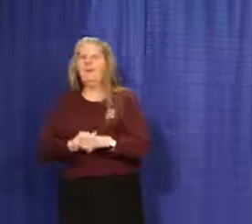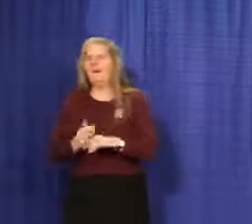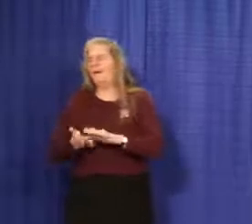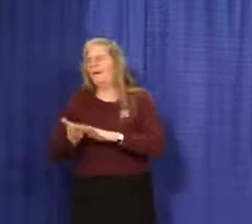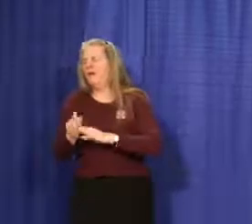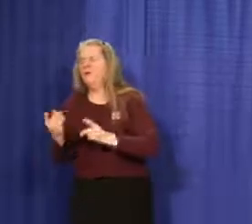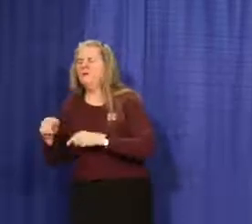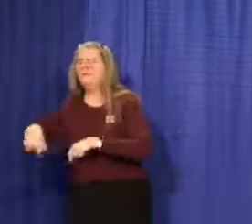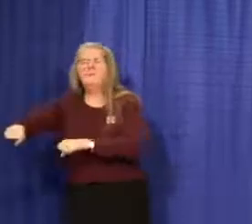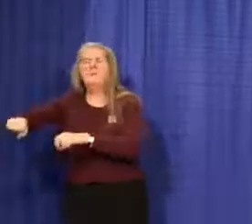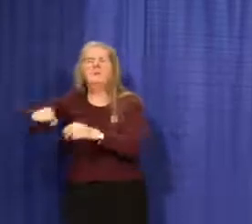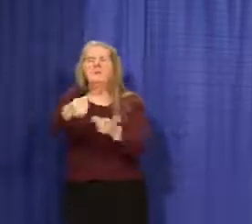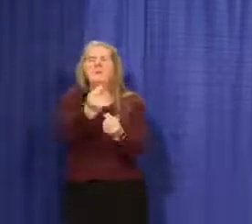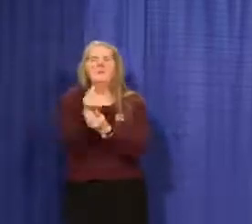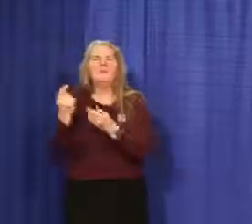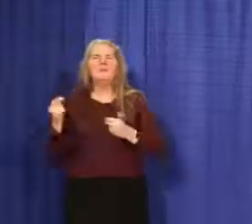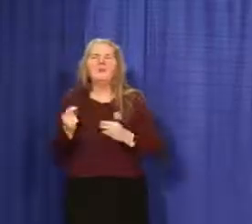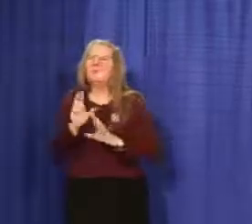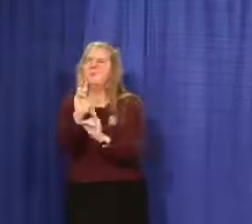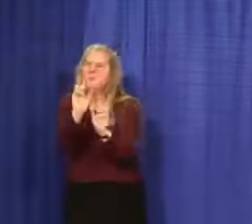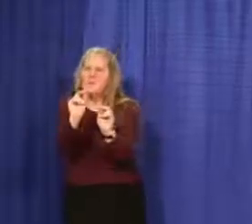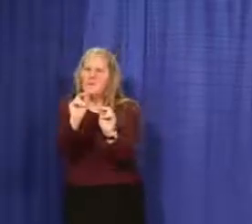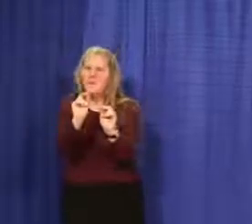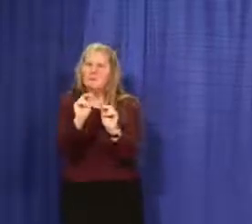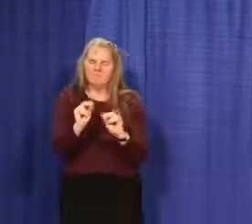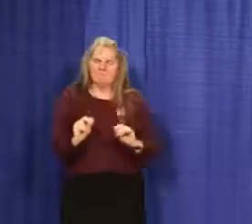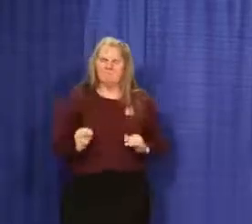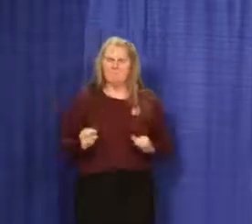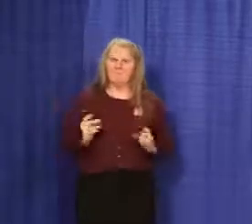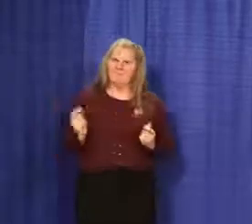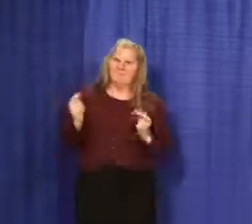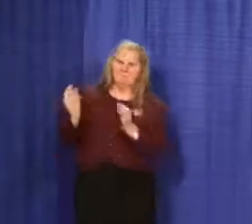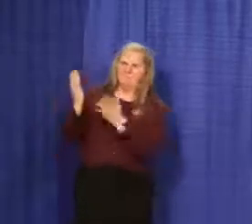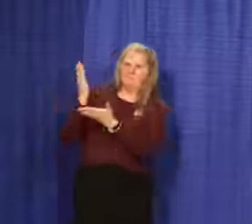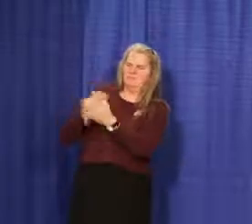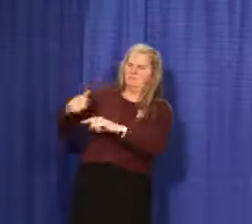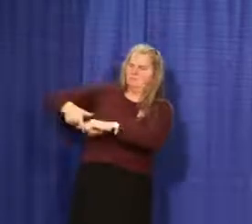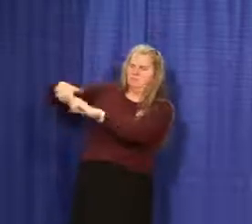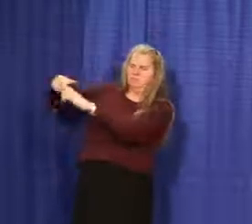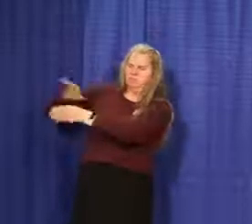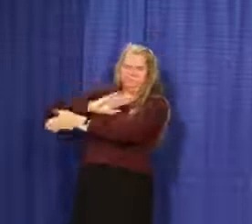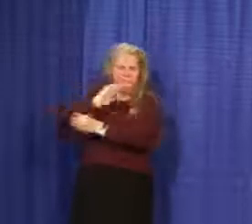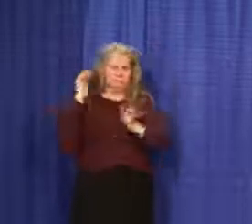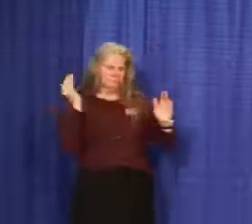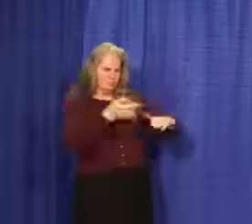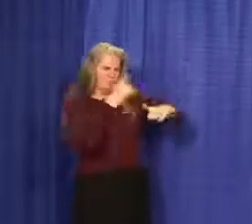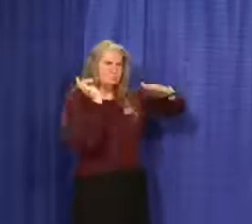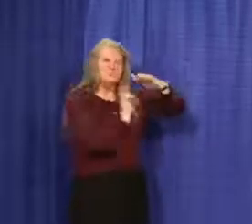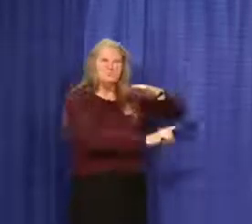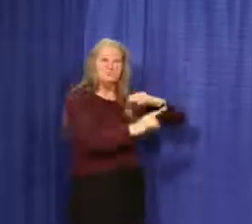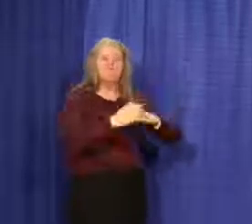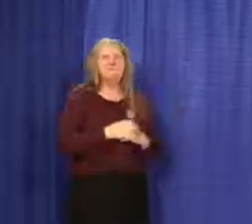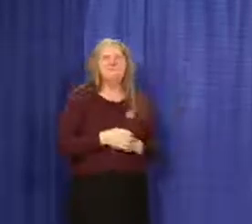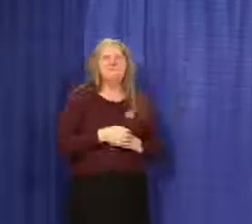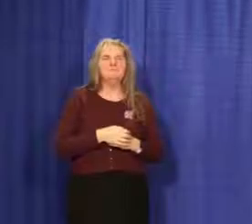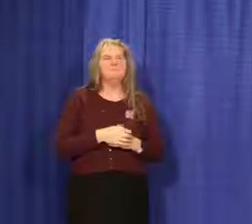to run your Aaron's. Keep in mind the following symptoms that can occur with training.